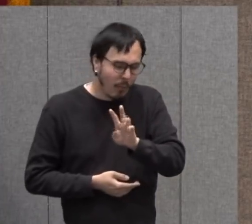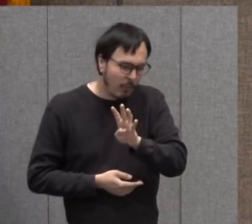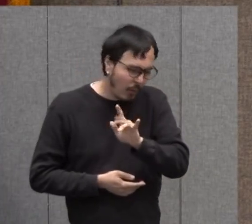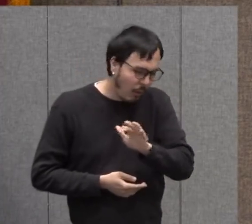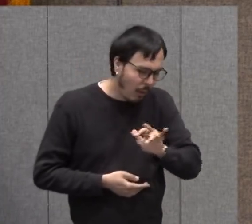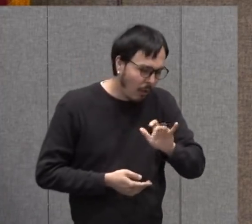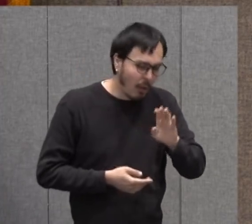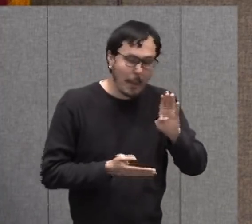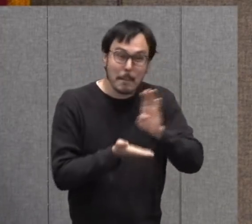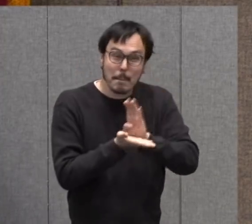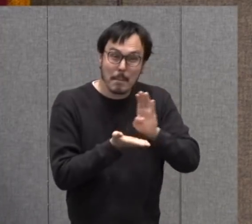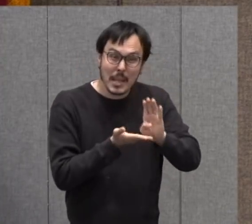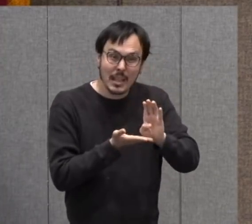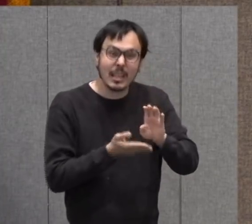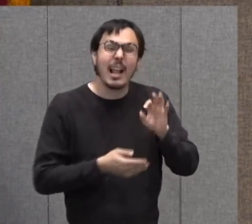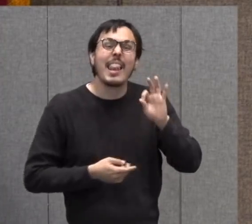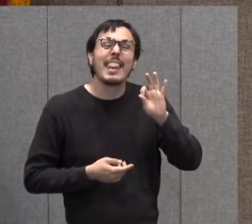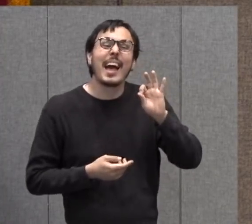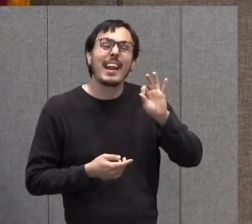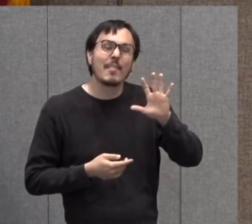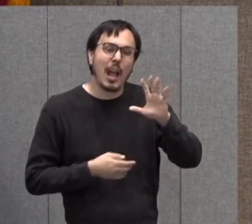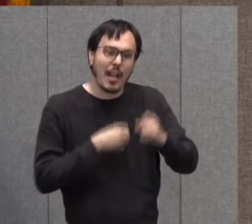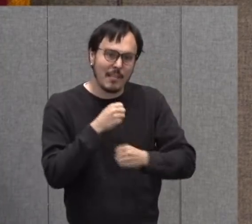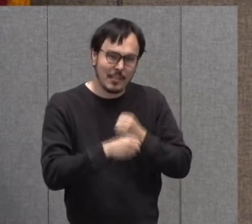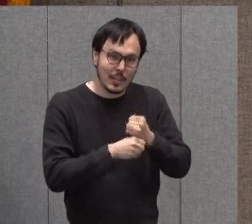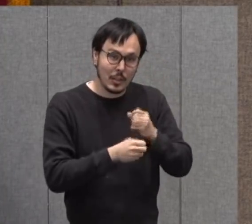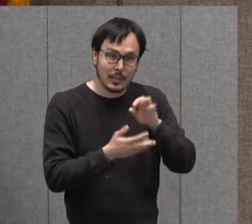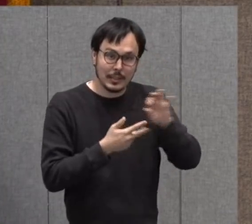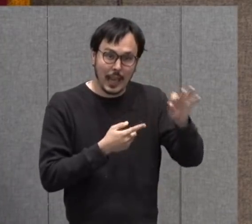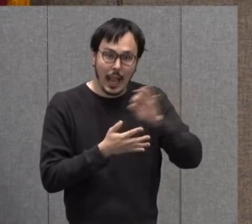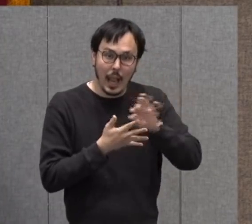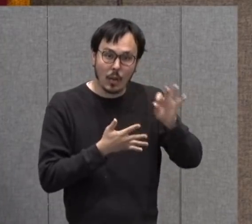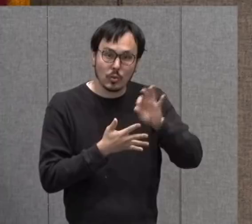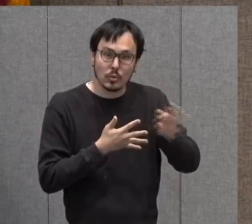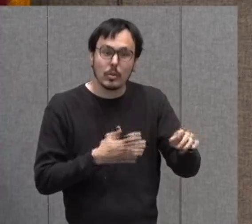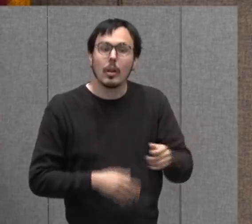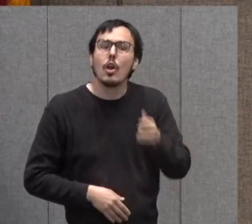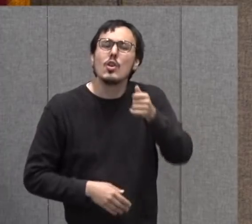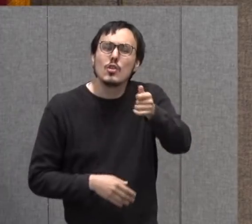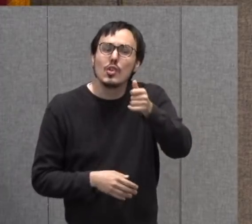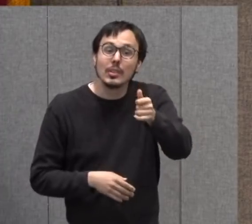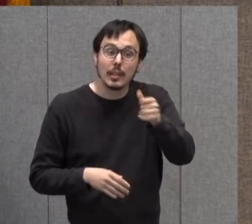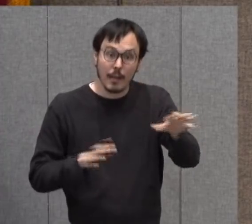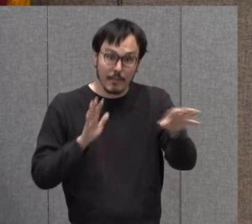If you found a goldfish bowl large enough to hold a billion gold fish,